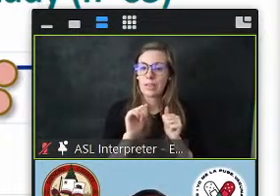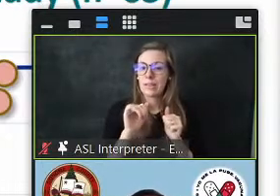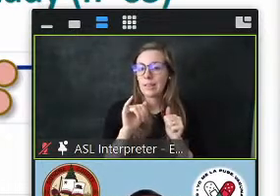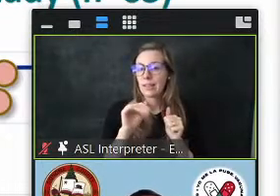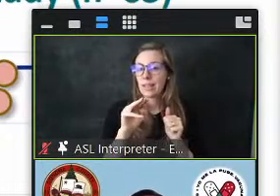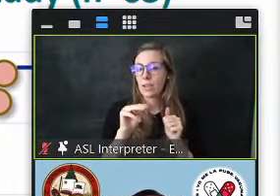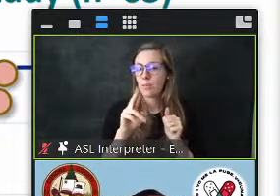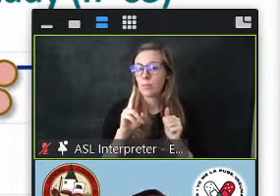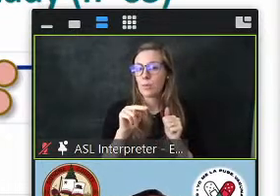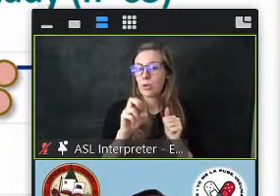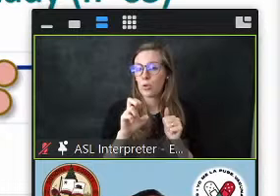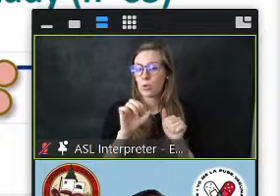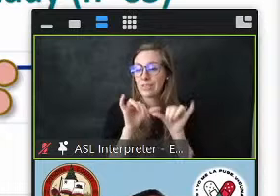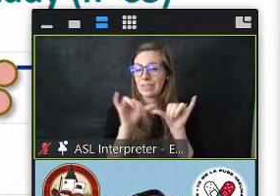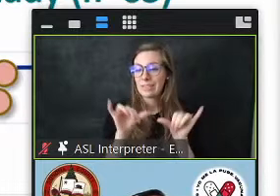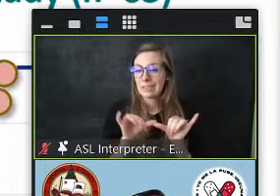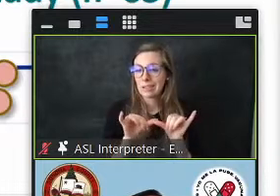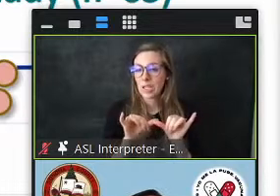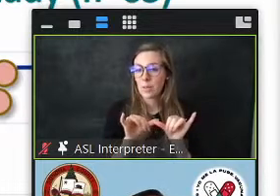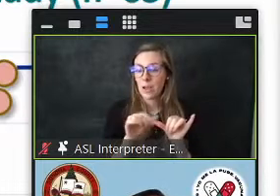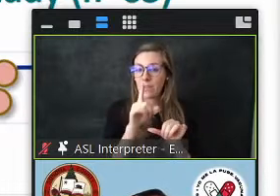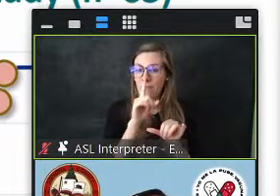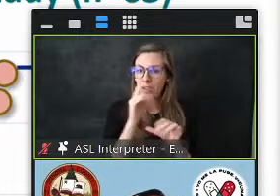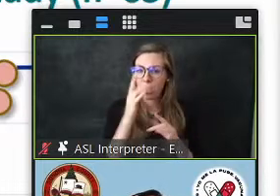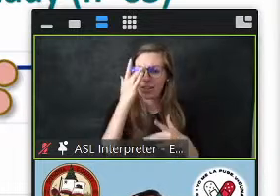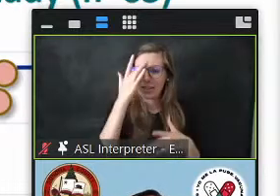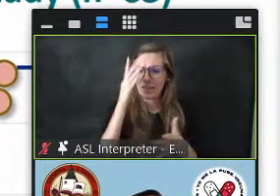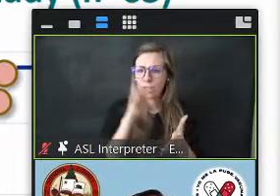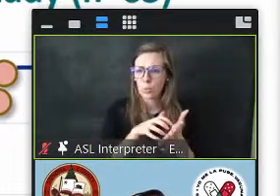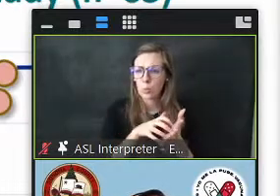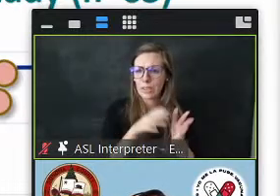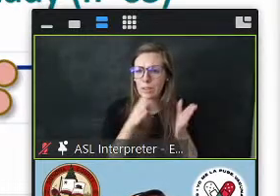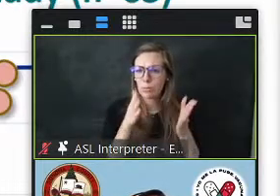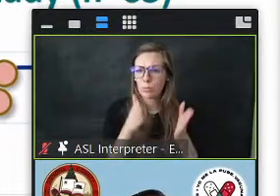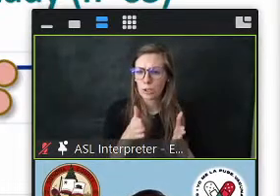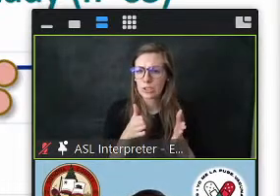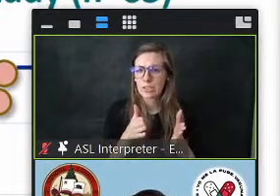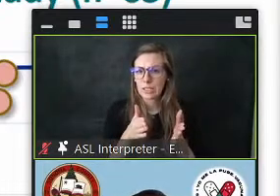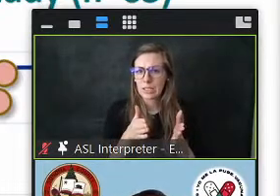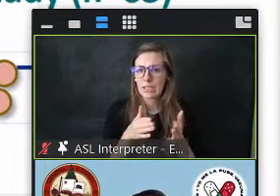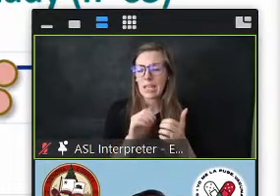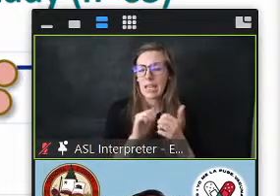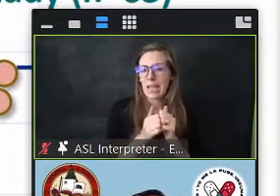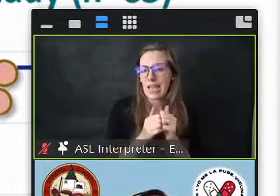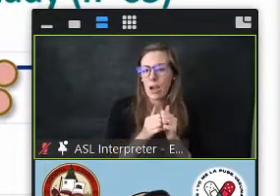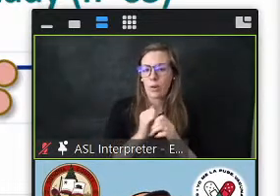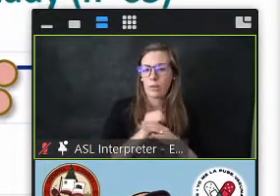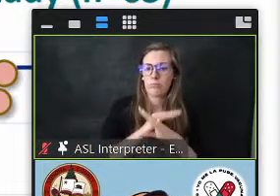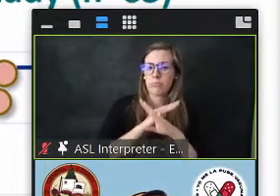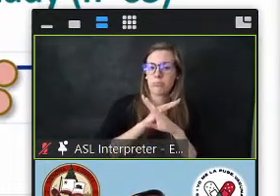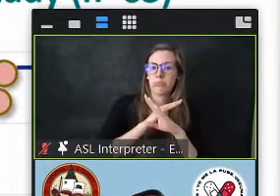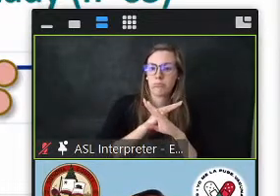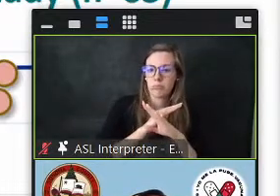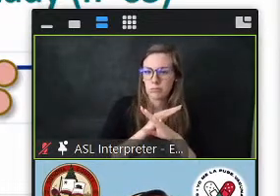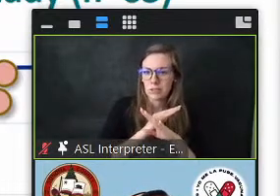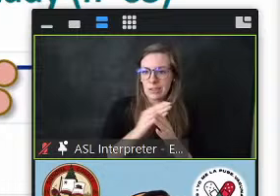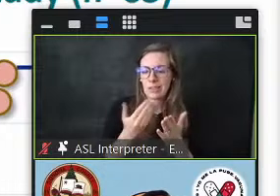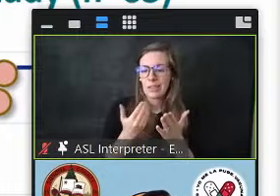is how it affects different people from different areas.